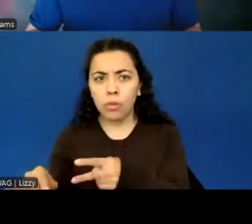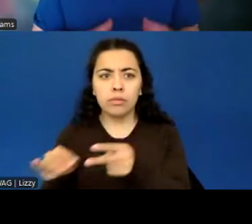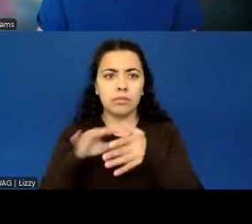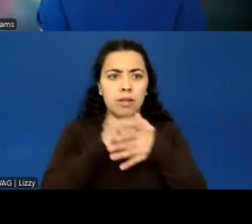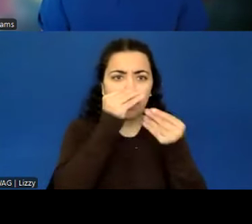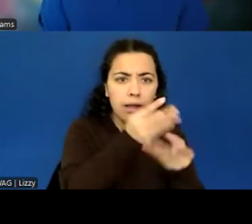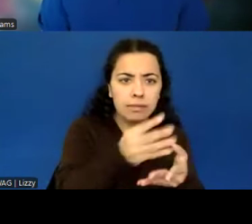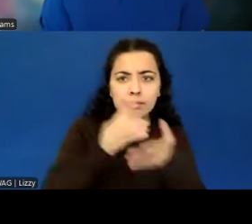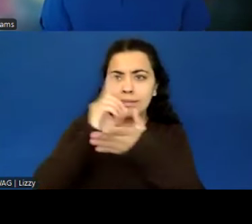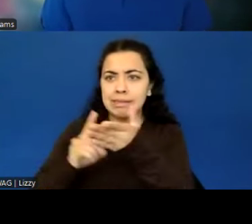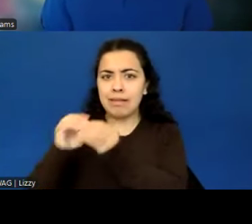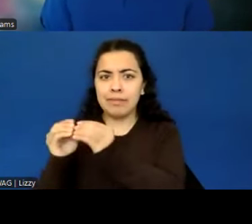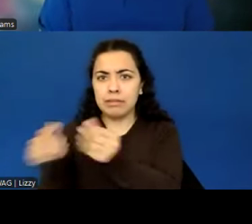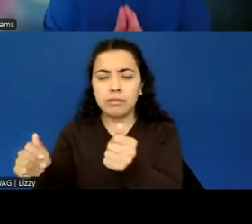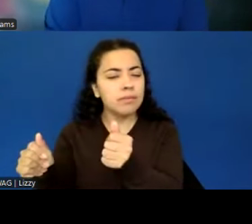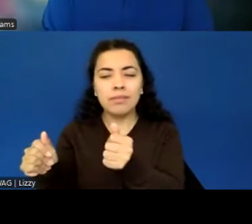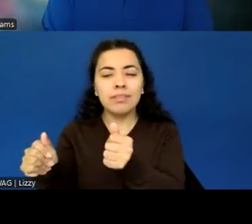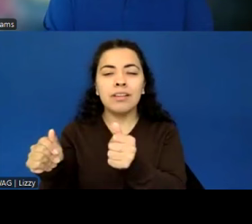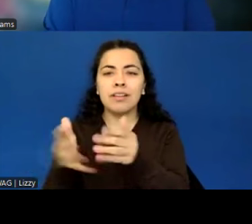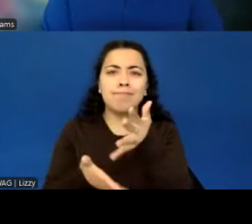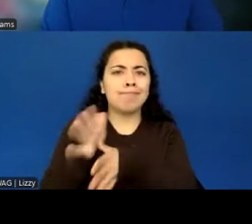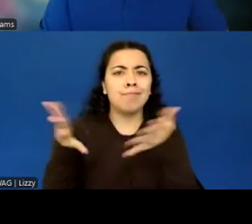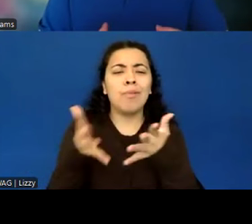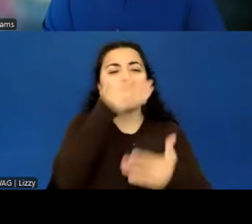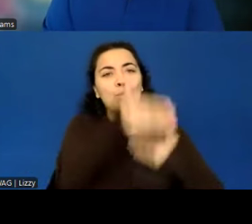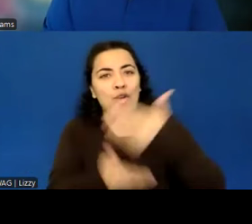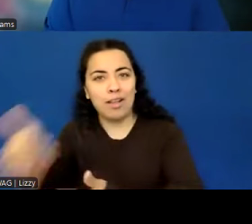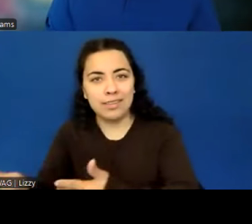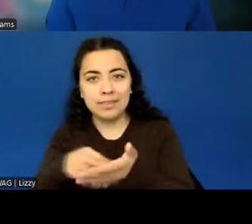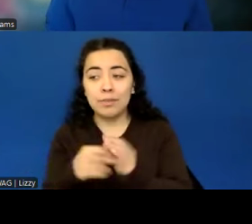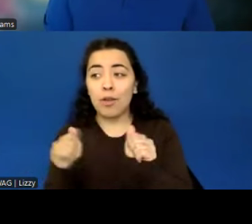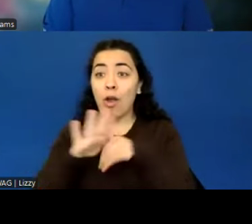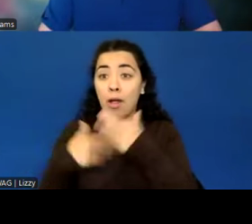really is about the process. You have got to get everybody moving in lock step, and, again,